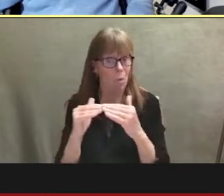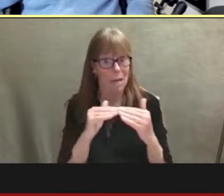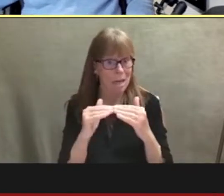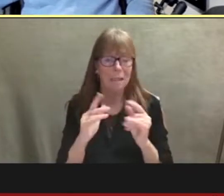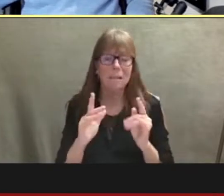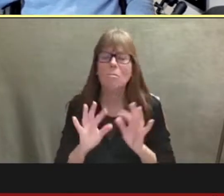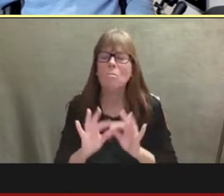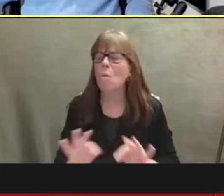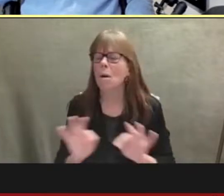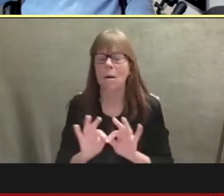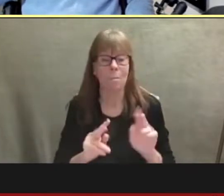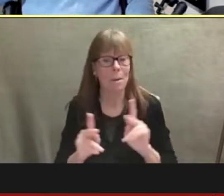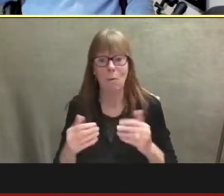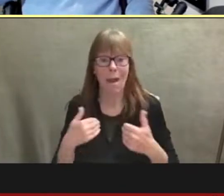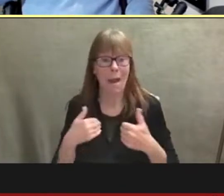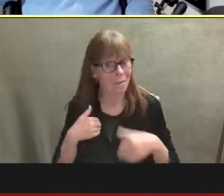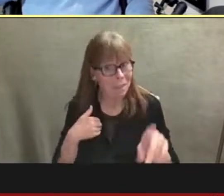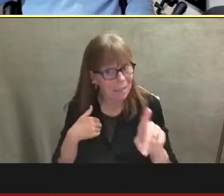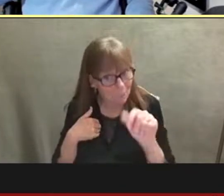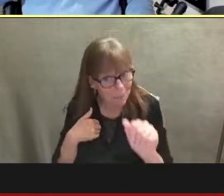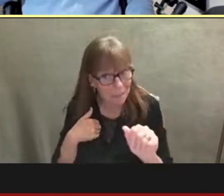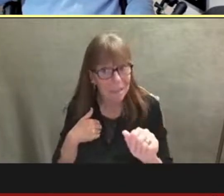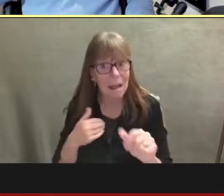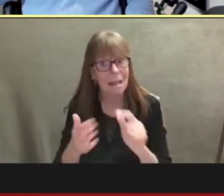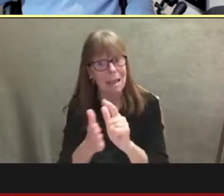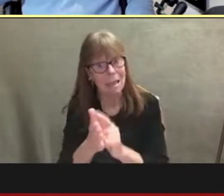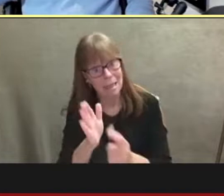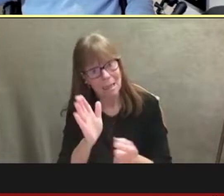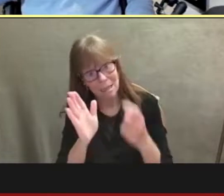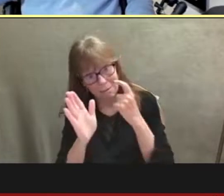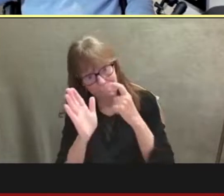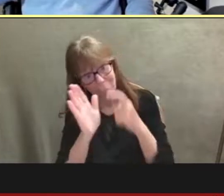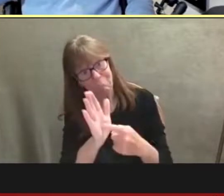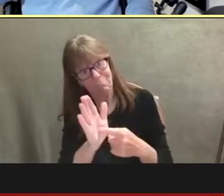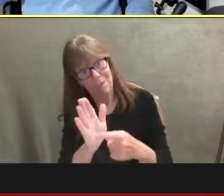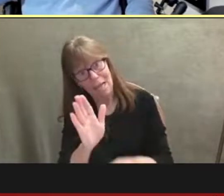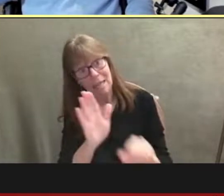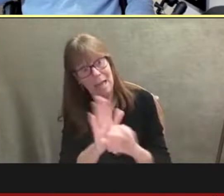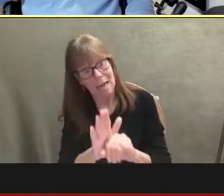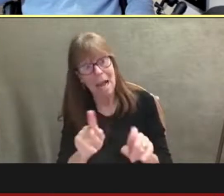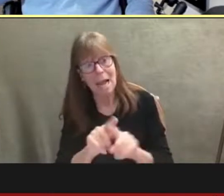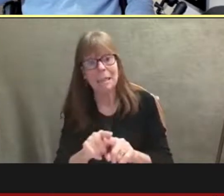with disabilities be legally identified as a special medically underserved population